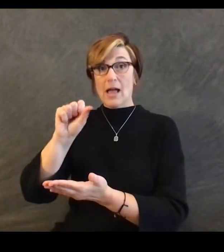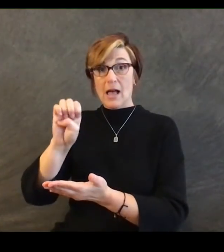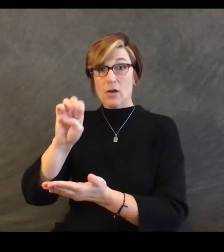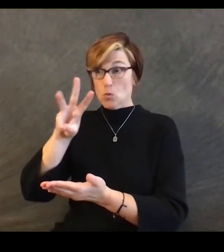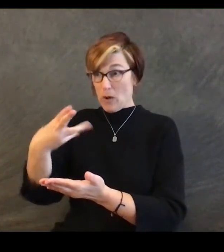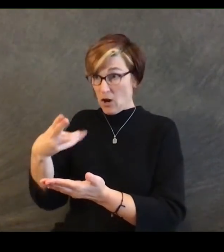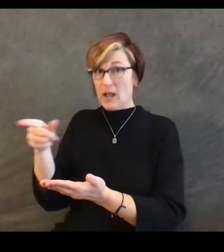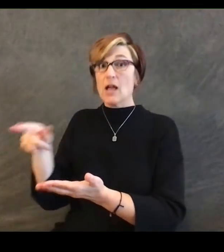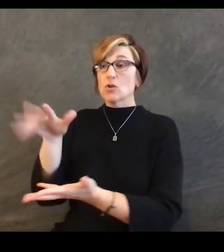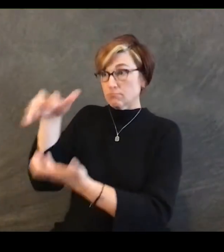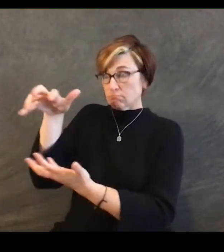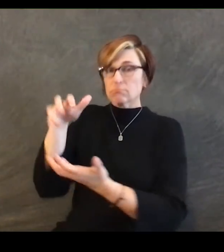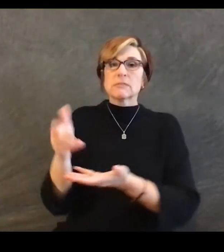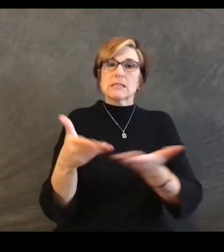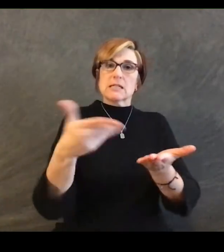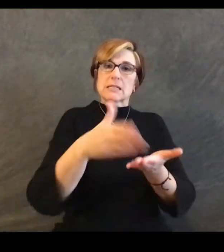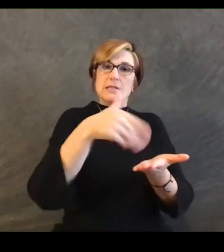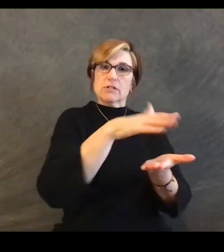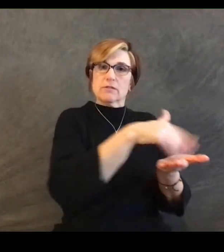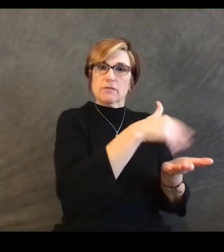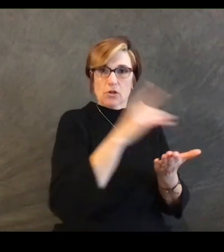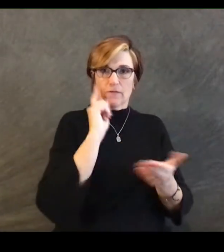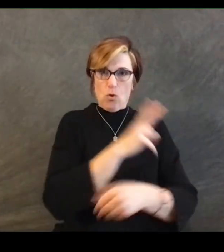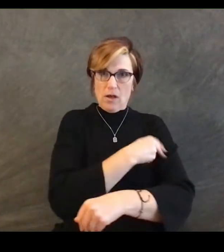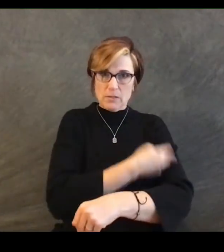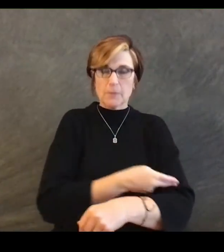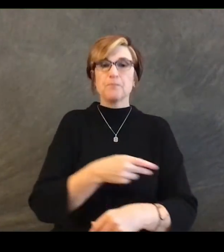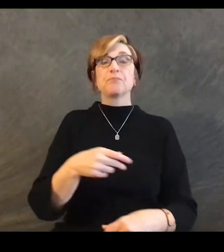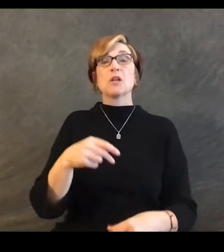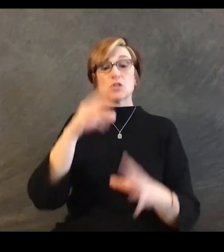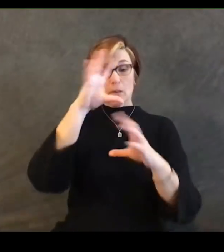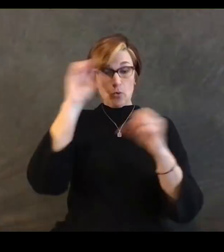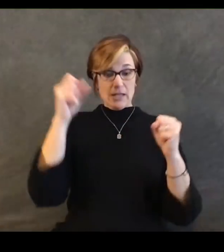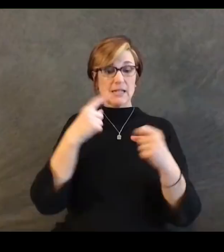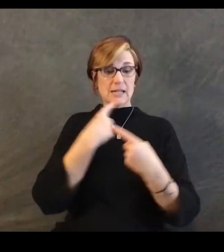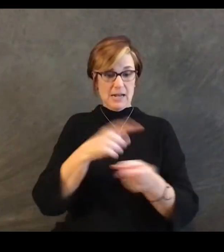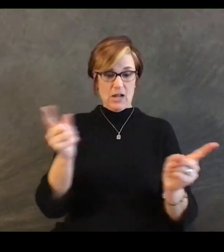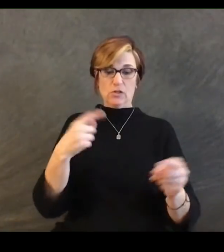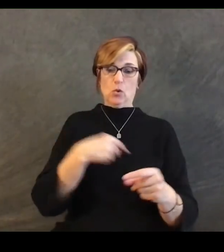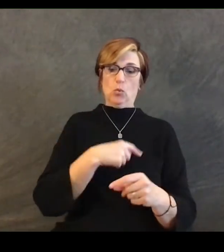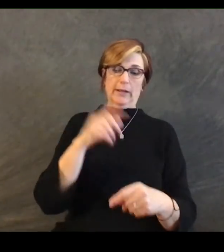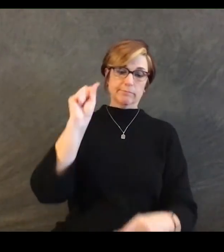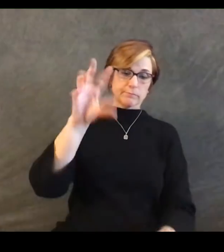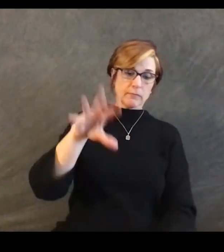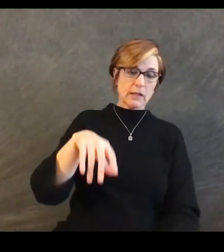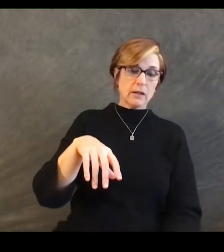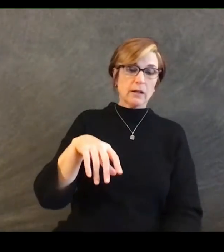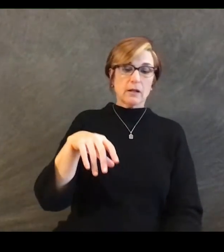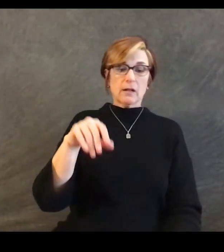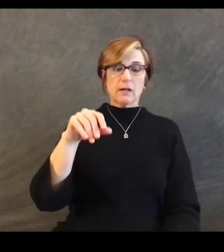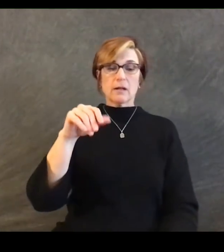than eleven point six million n95 masks more than 80-100 ventilators around the